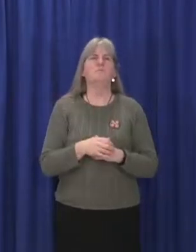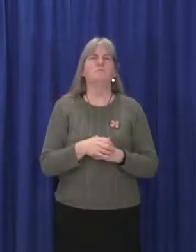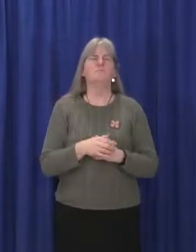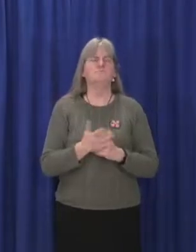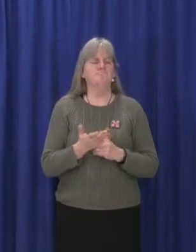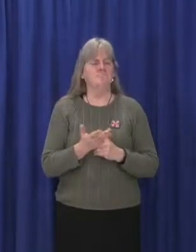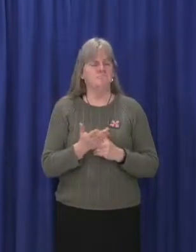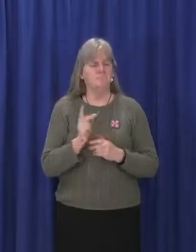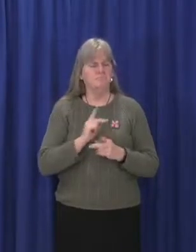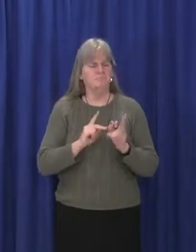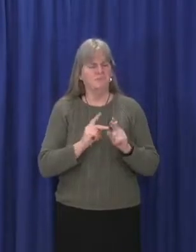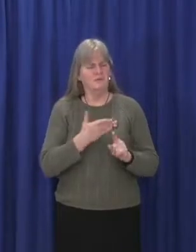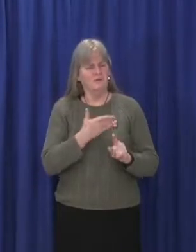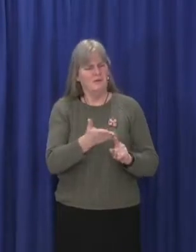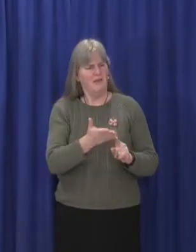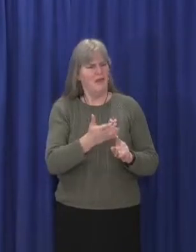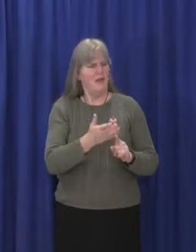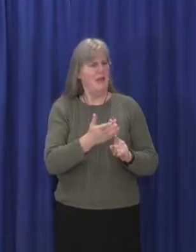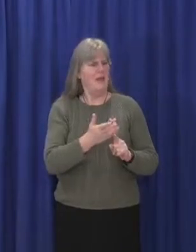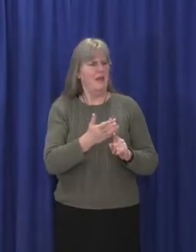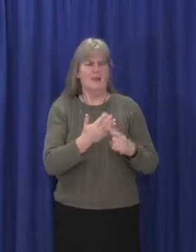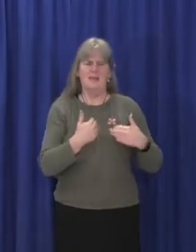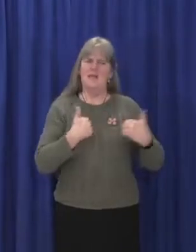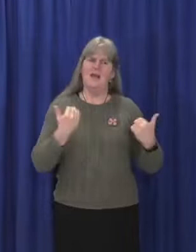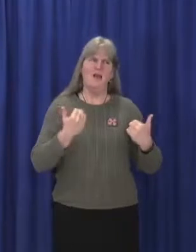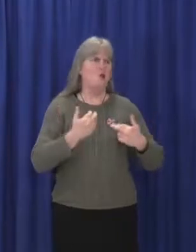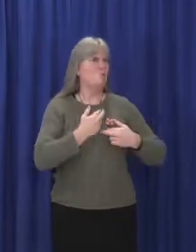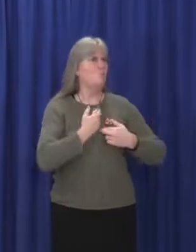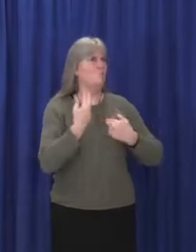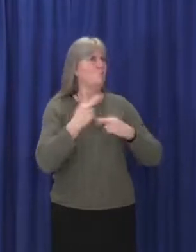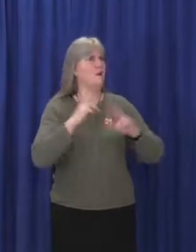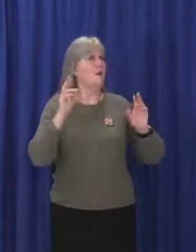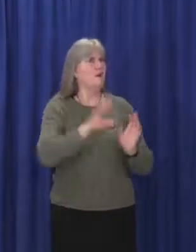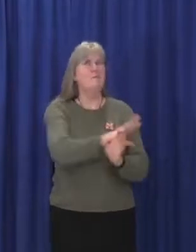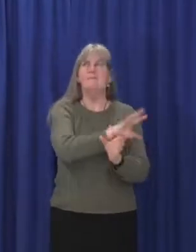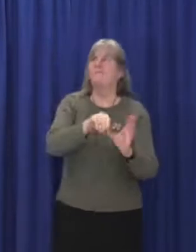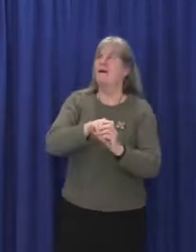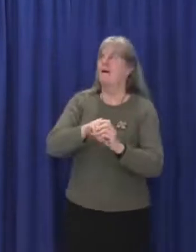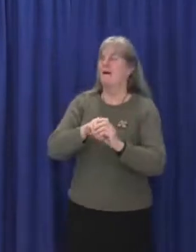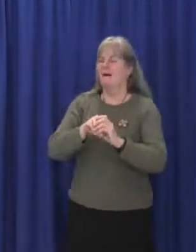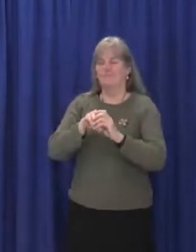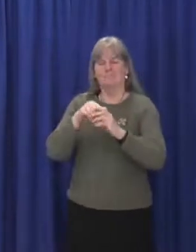their contribution, what they-- their potential could have been.